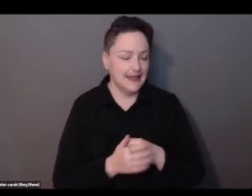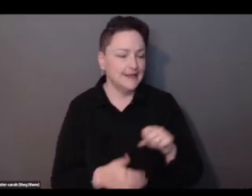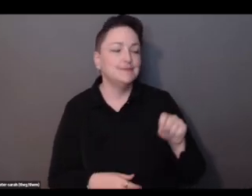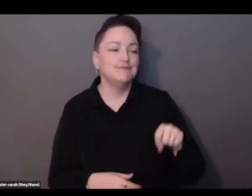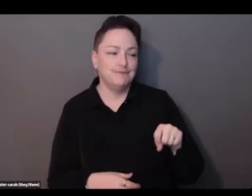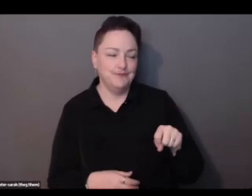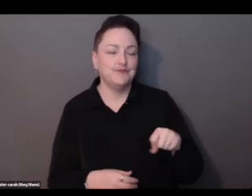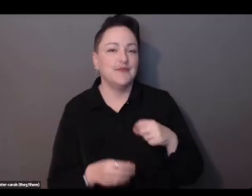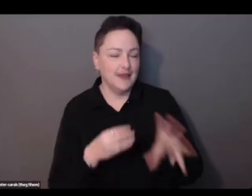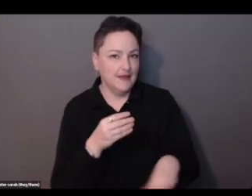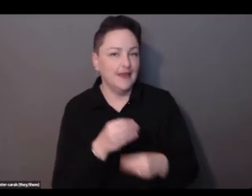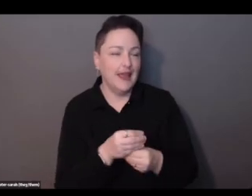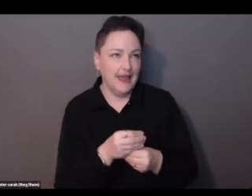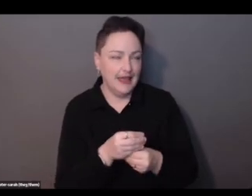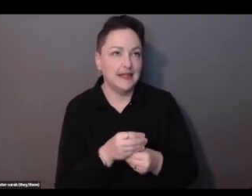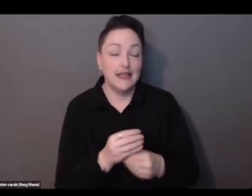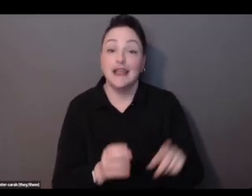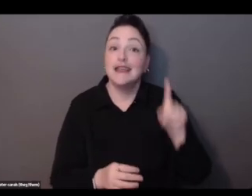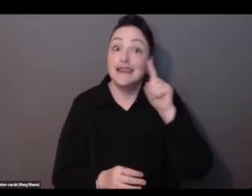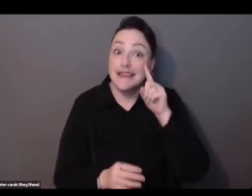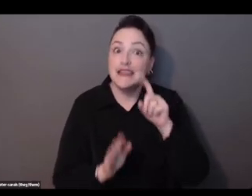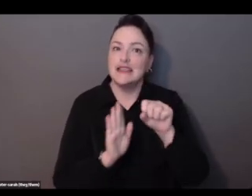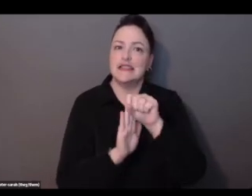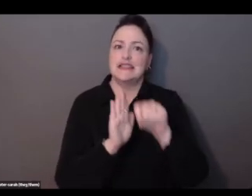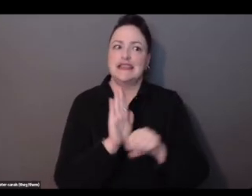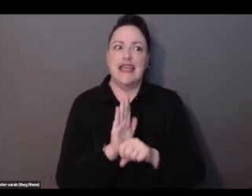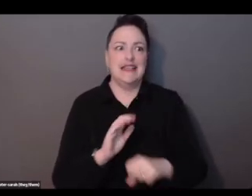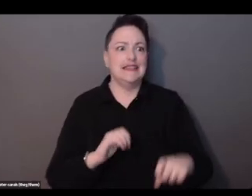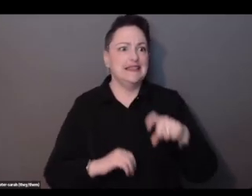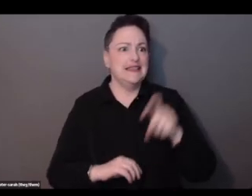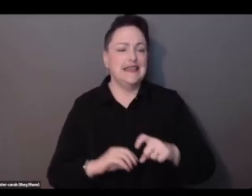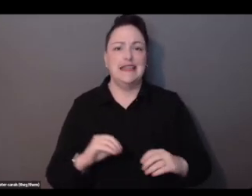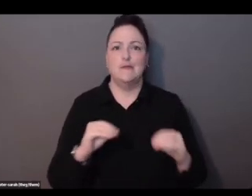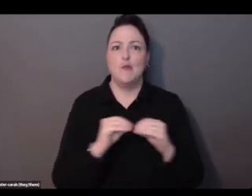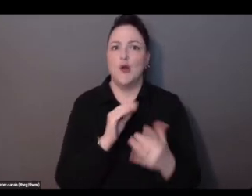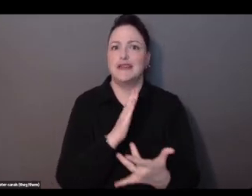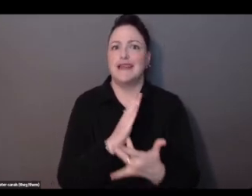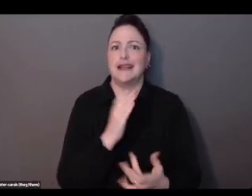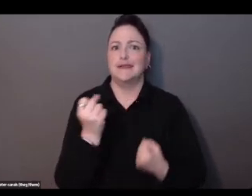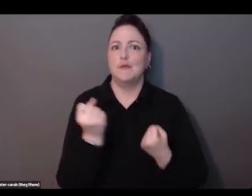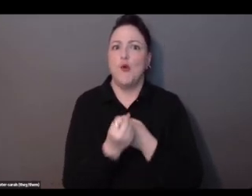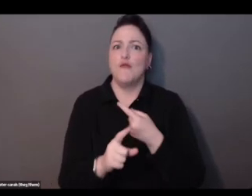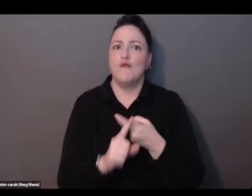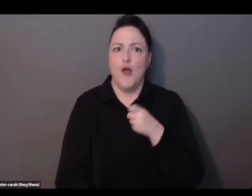I think that states need technical support from CMS to ensure that they are